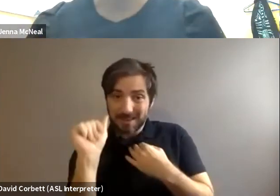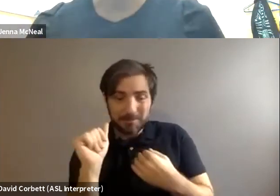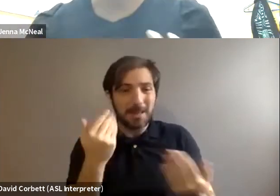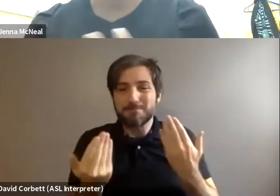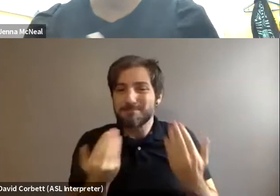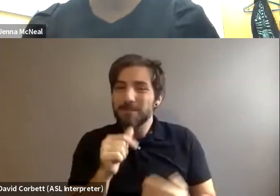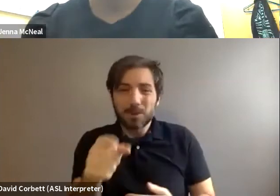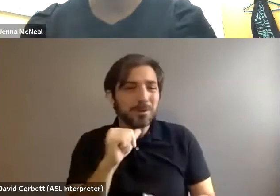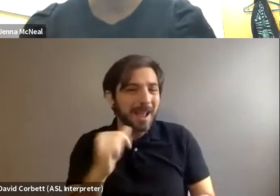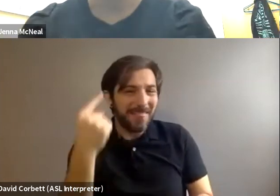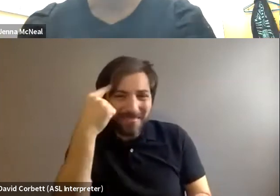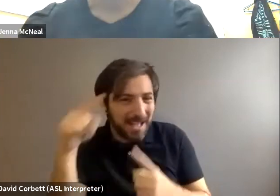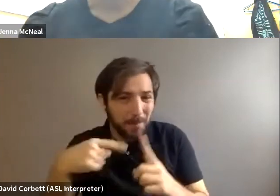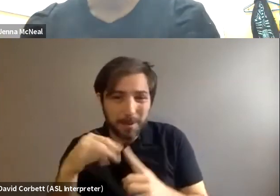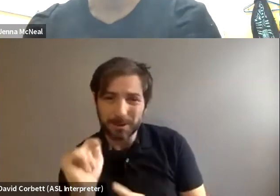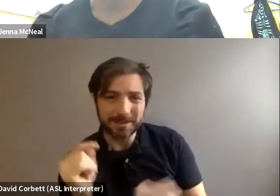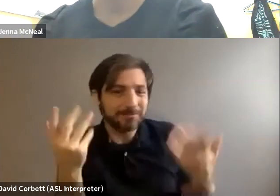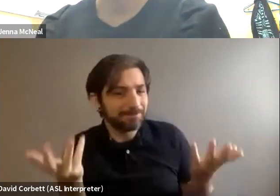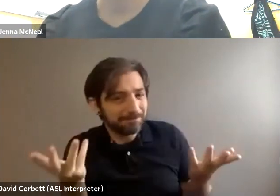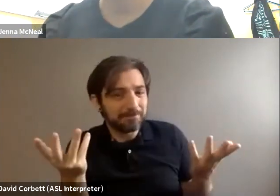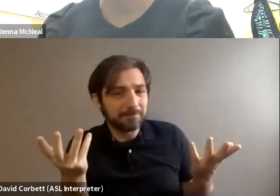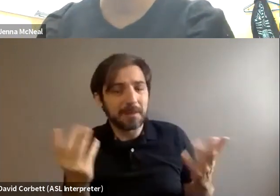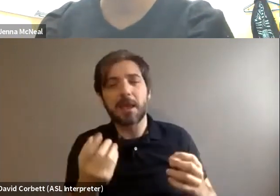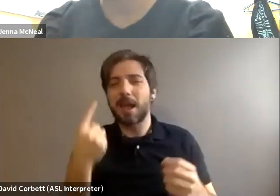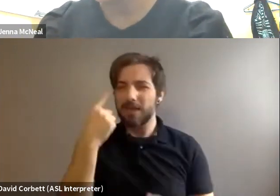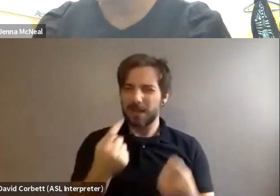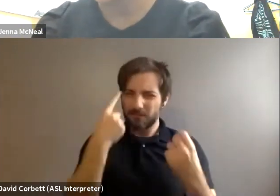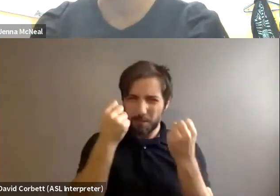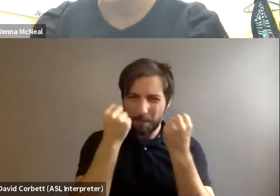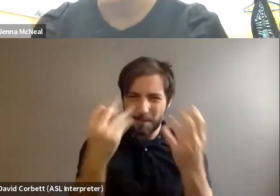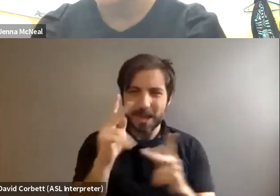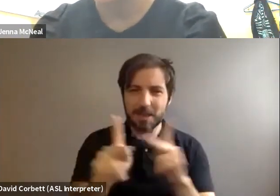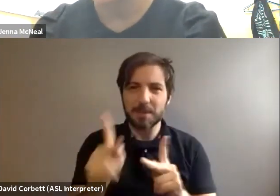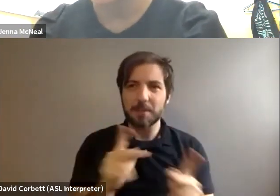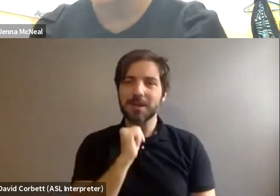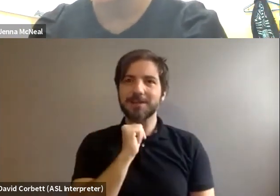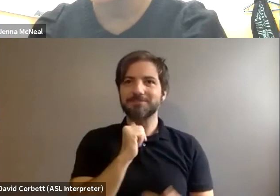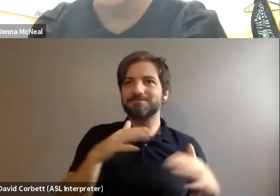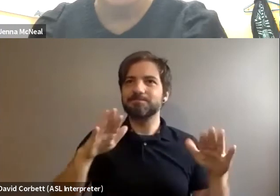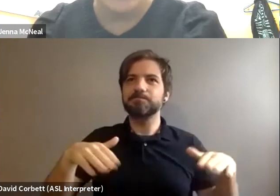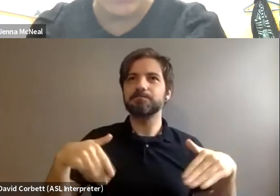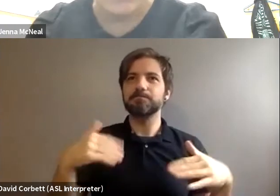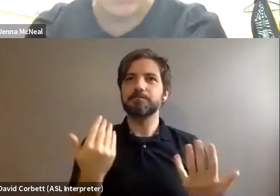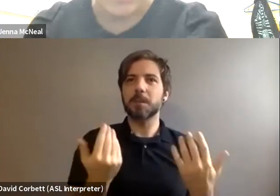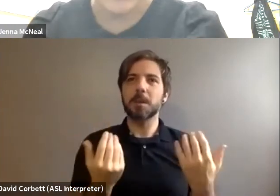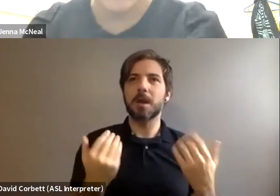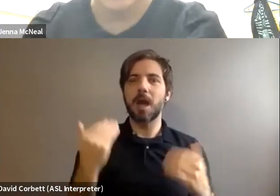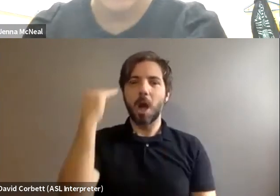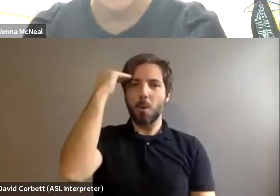you know and i think for a lot of people they're just not as aware as they need to be um but